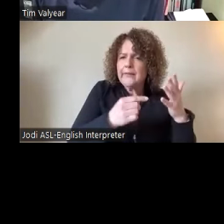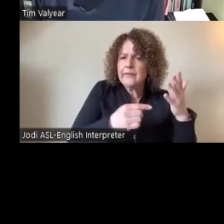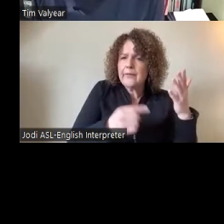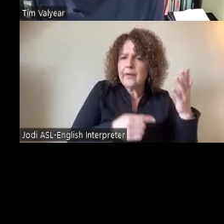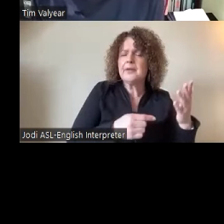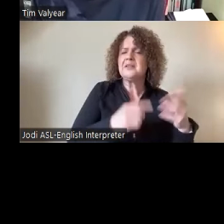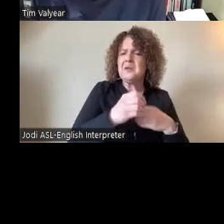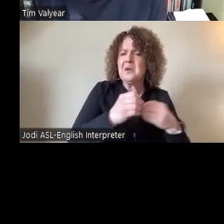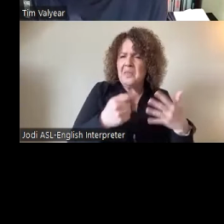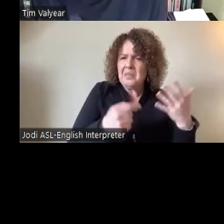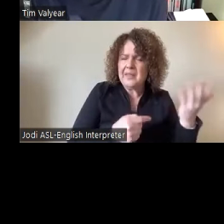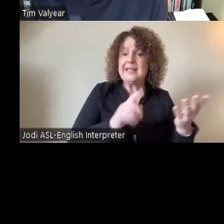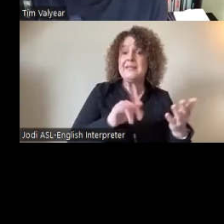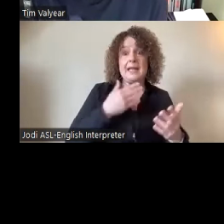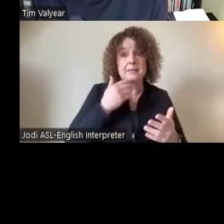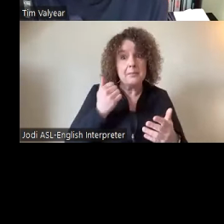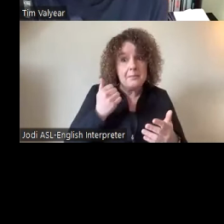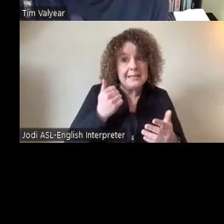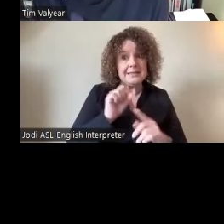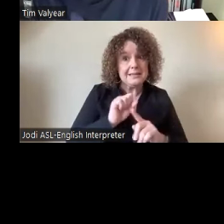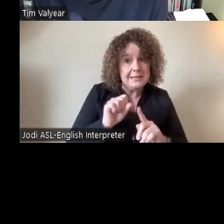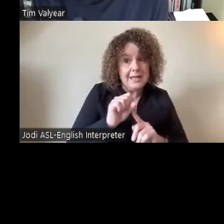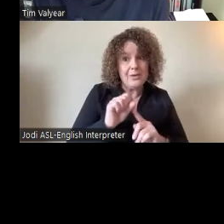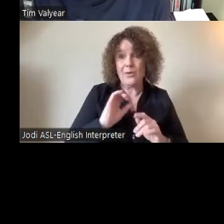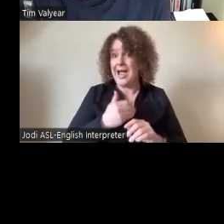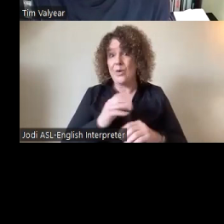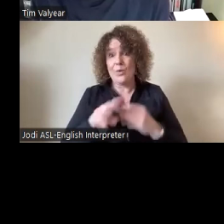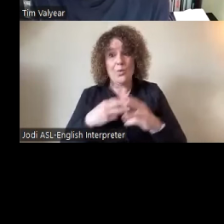N-95 mas and full PPE. Otherwise, the